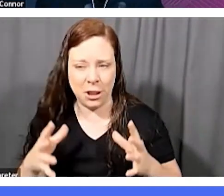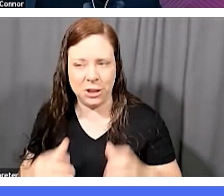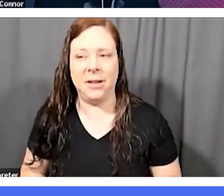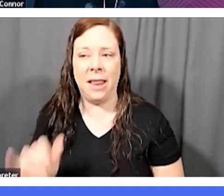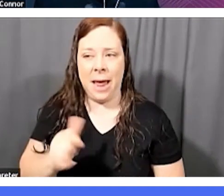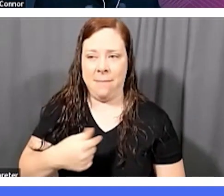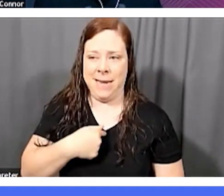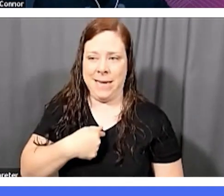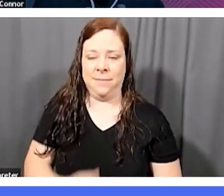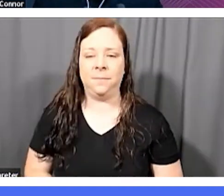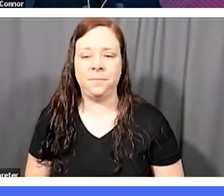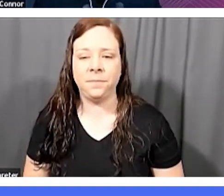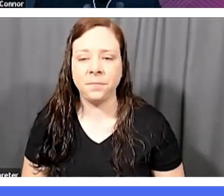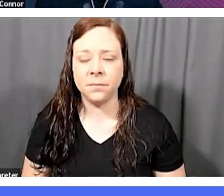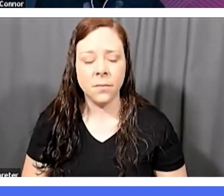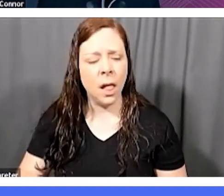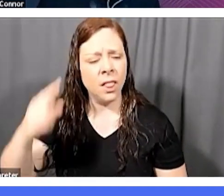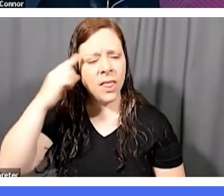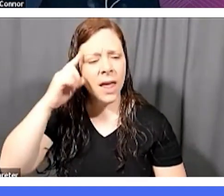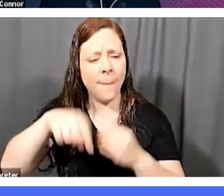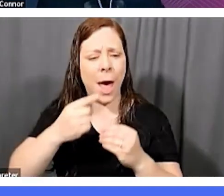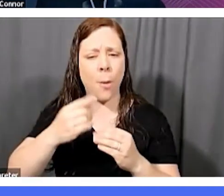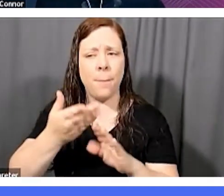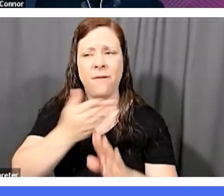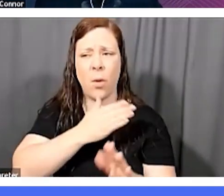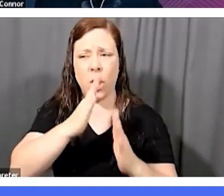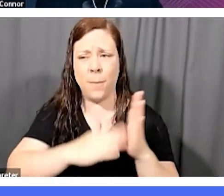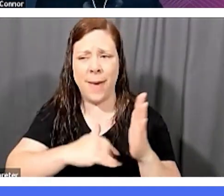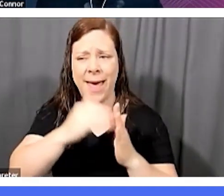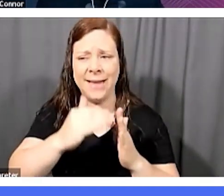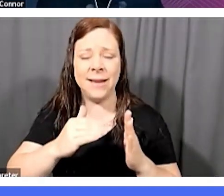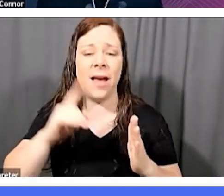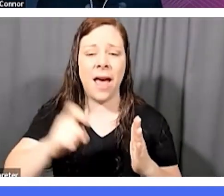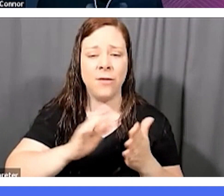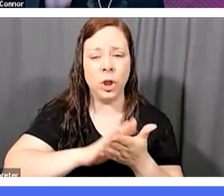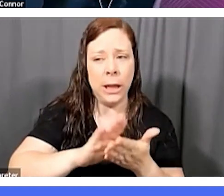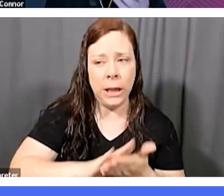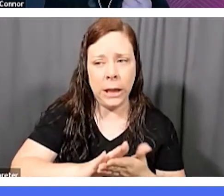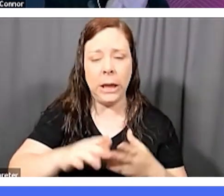well, we're gonna have to prepare the surface. We gotta prime it. So we're gonna sand it, we're gonna clean it, we're gonna put this primer down for something